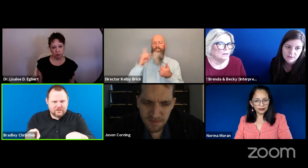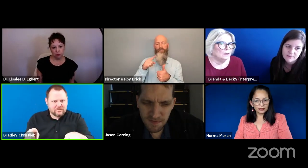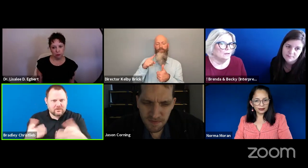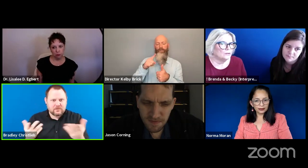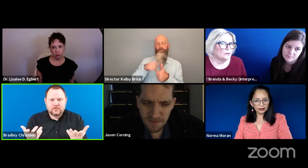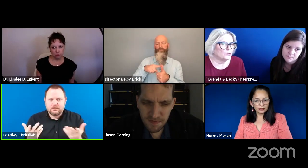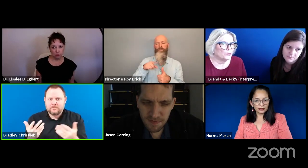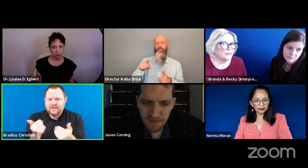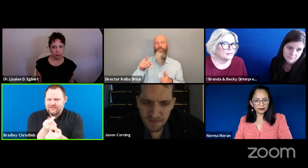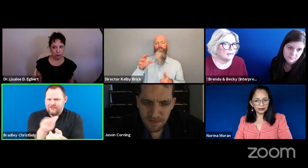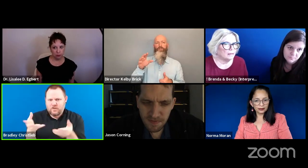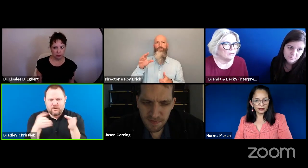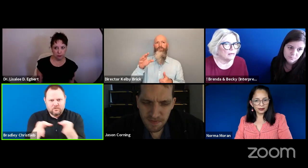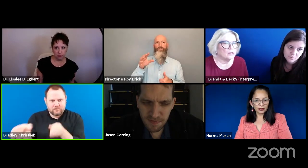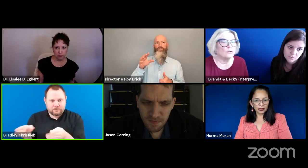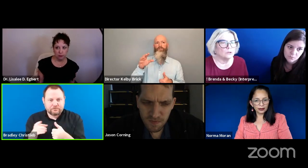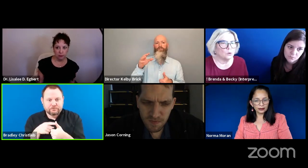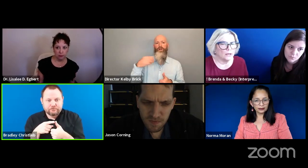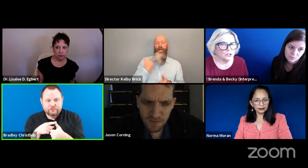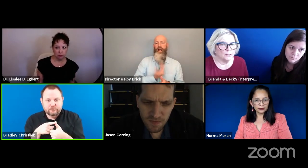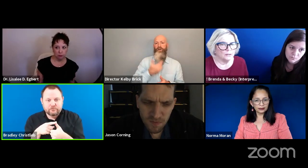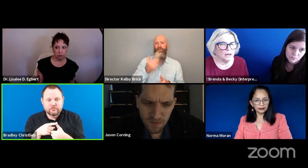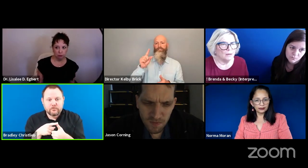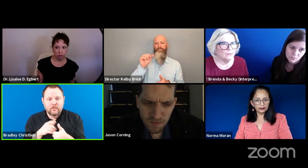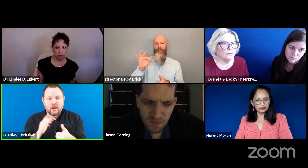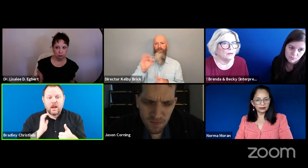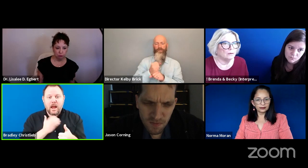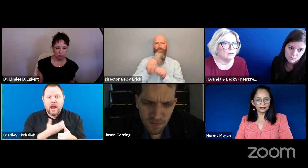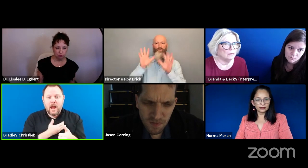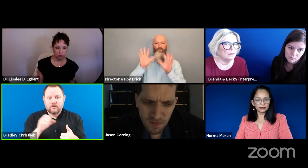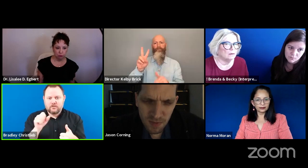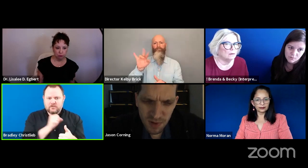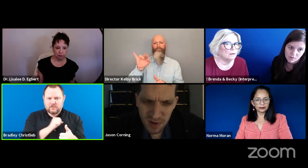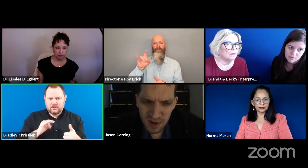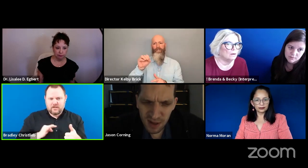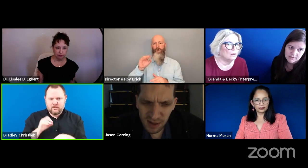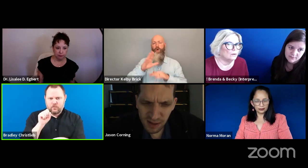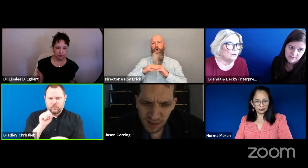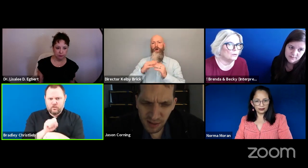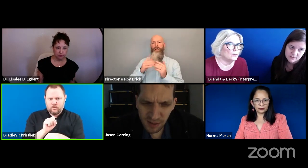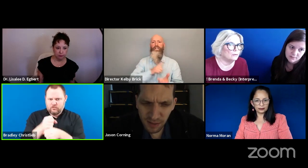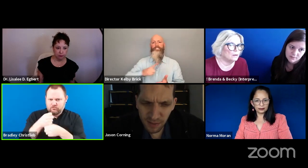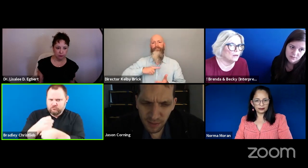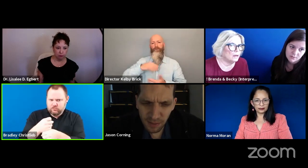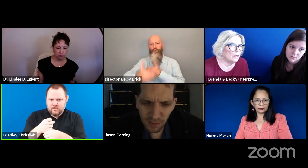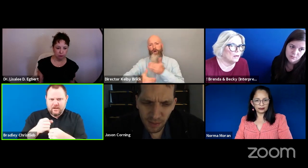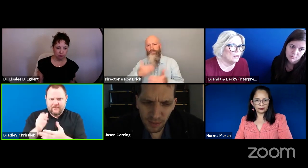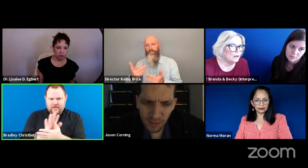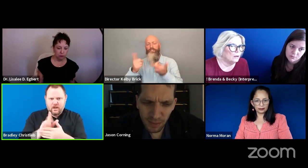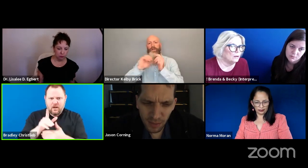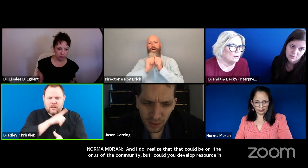That's a great question, Norma.